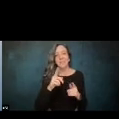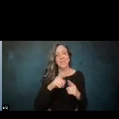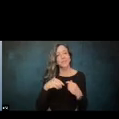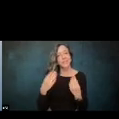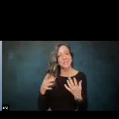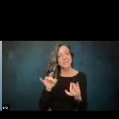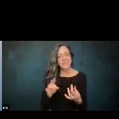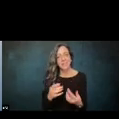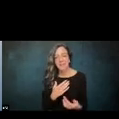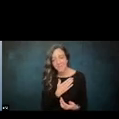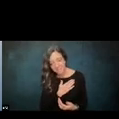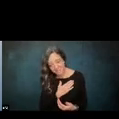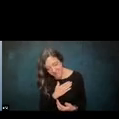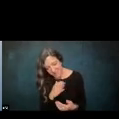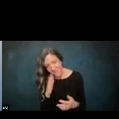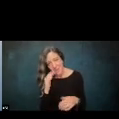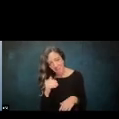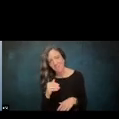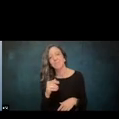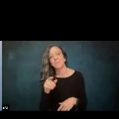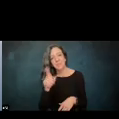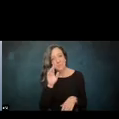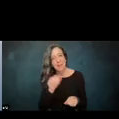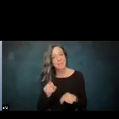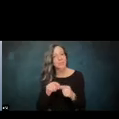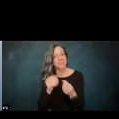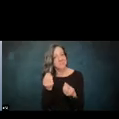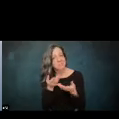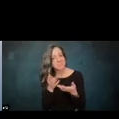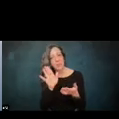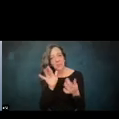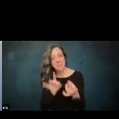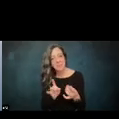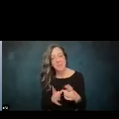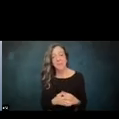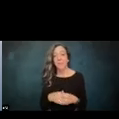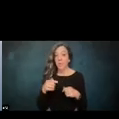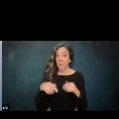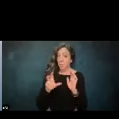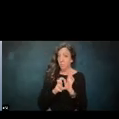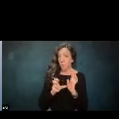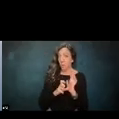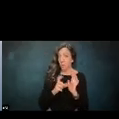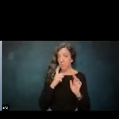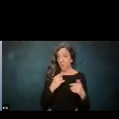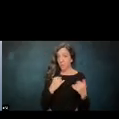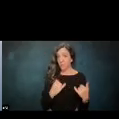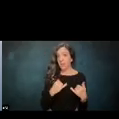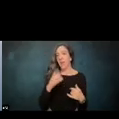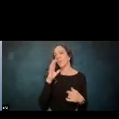thoughts with us. This session recording will be available on our seeds of partnership website in